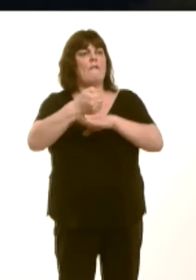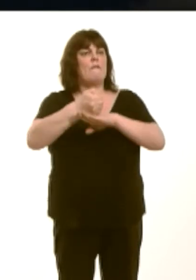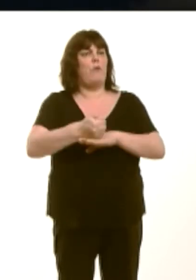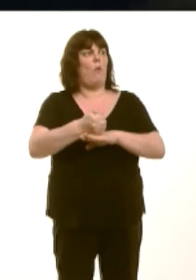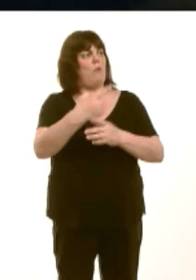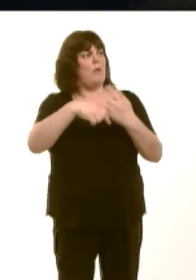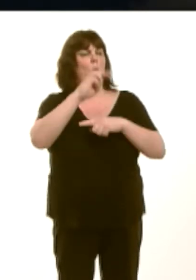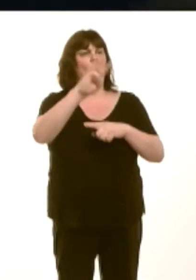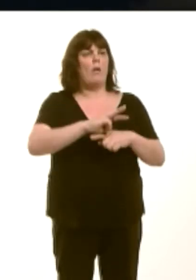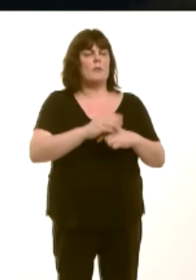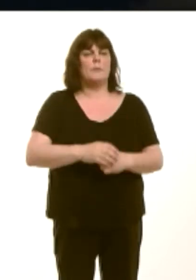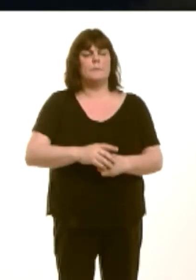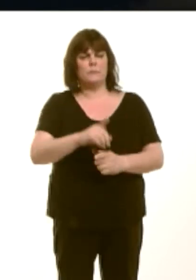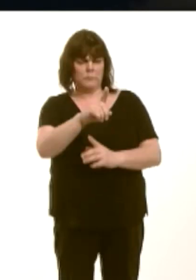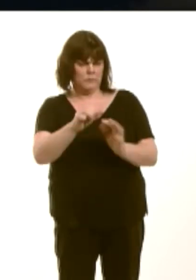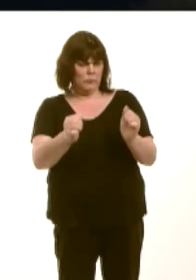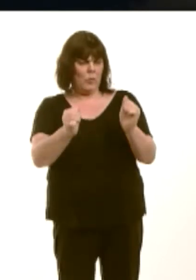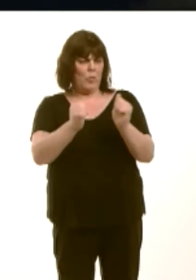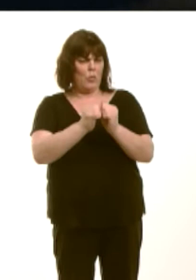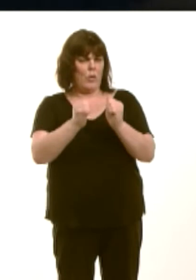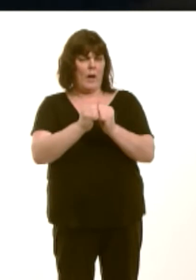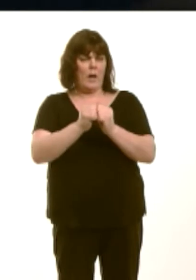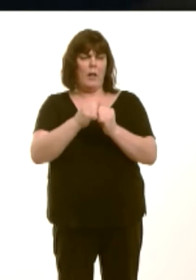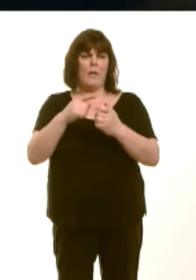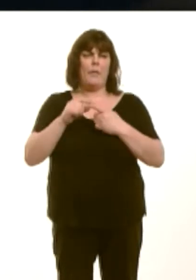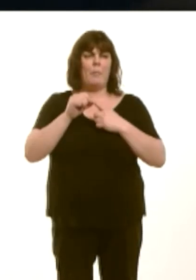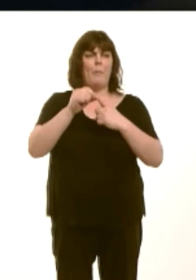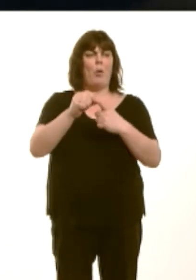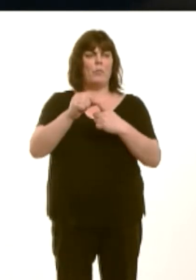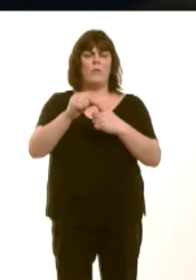Do you agree with me that the proposed funding floor to the Barnett formula has been needed